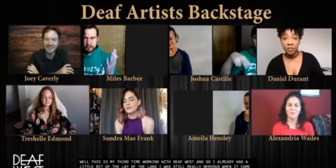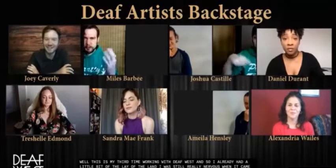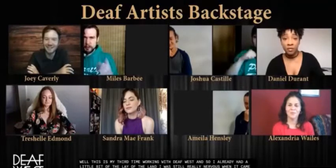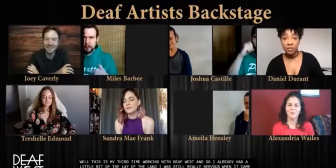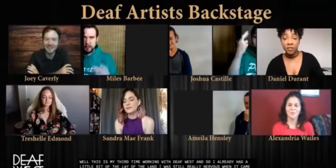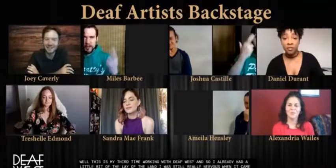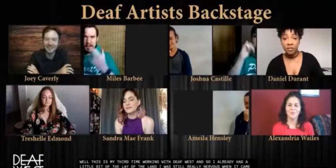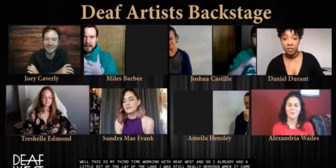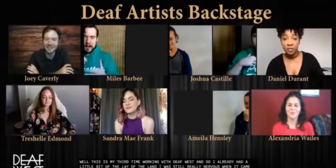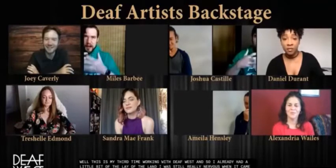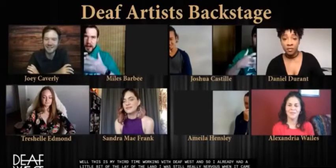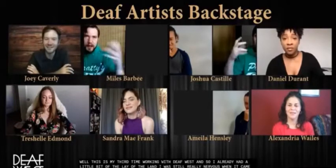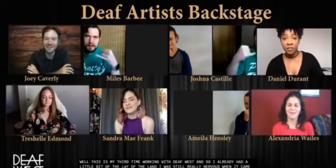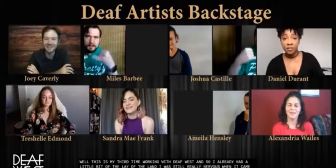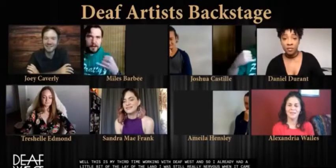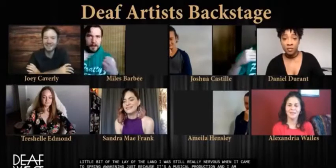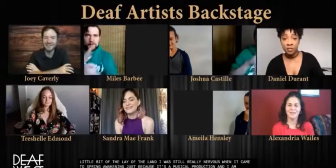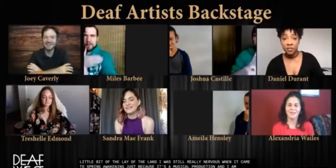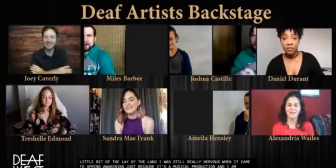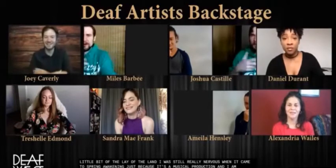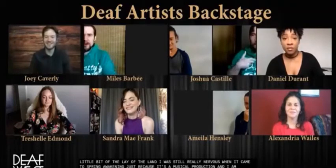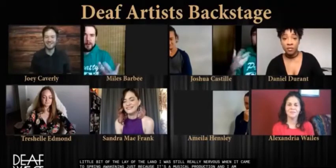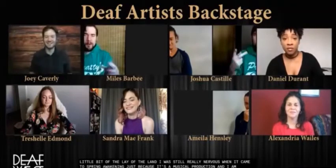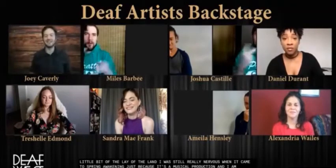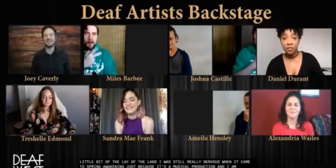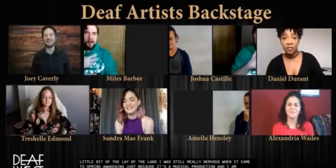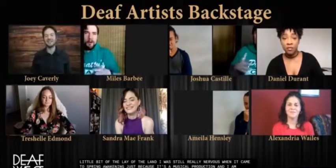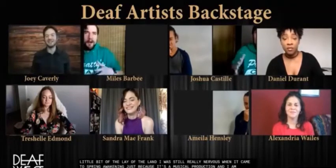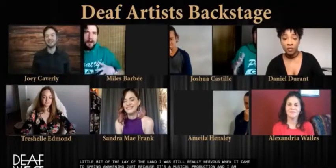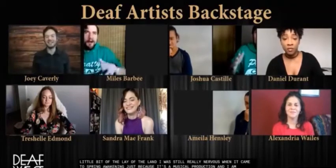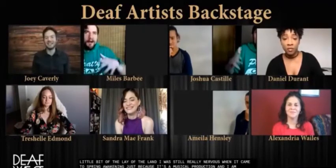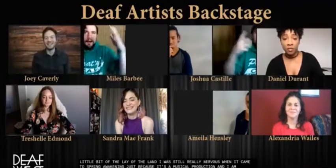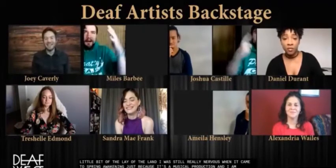And so, they sent me the script and I read over it and I realized that there were even